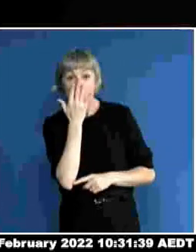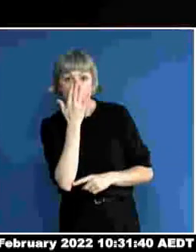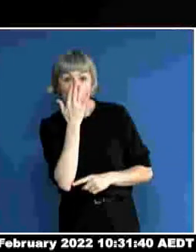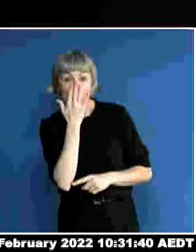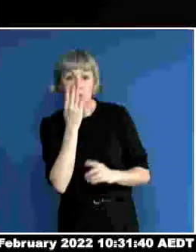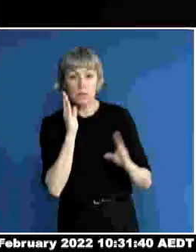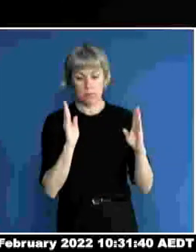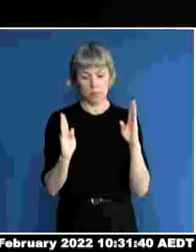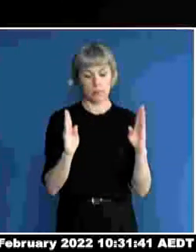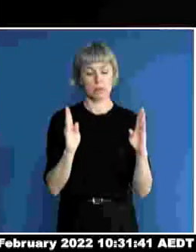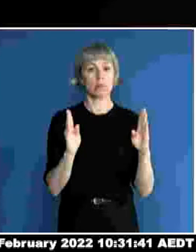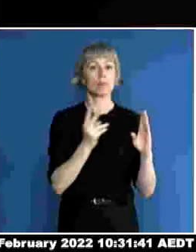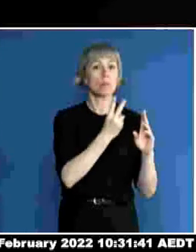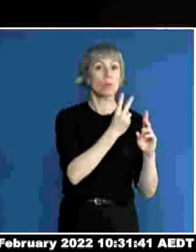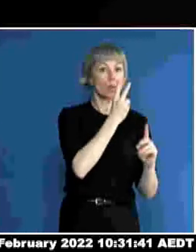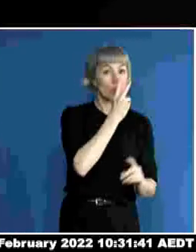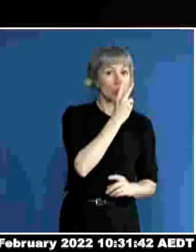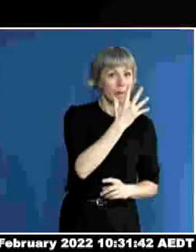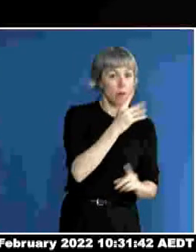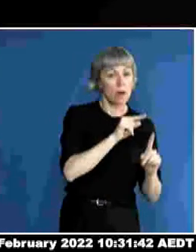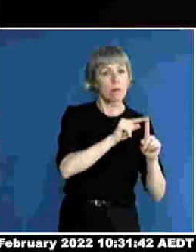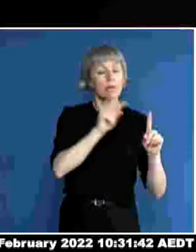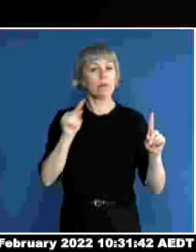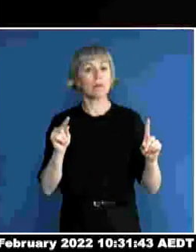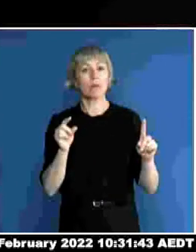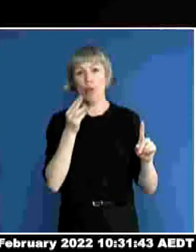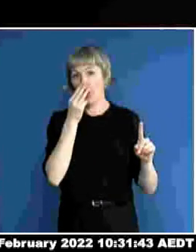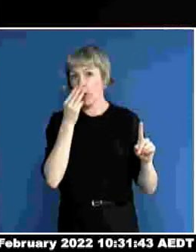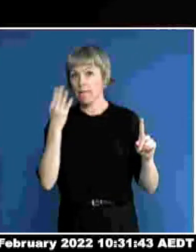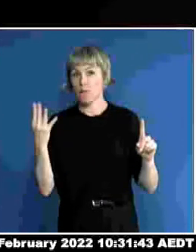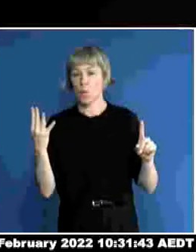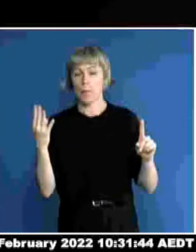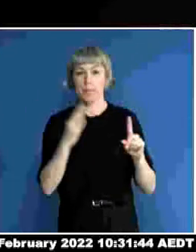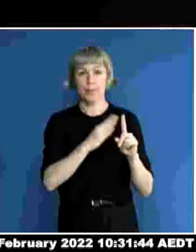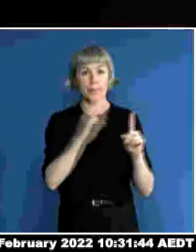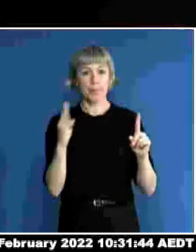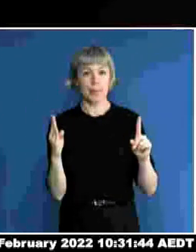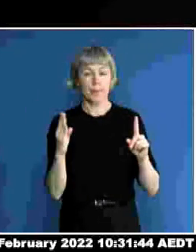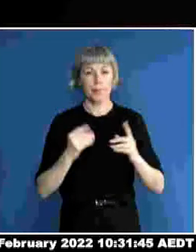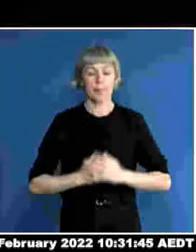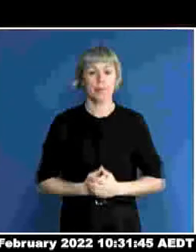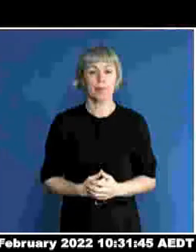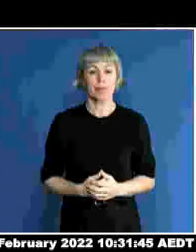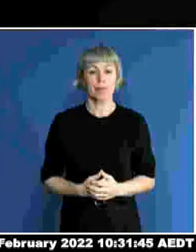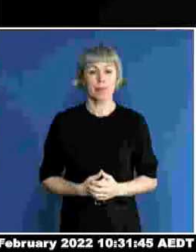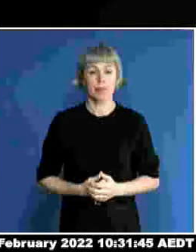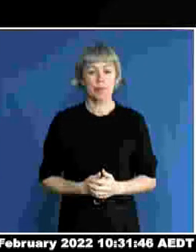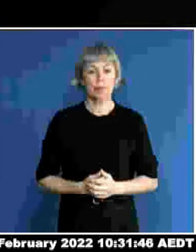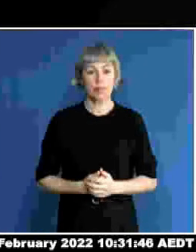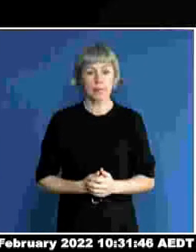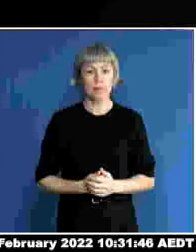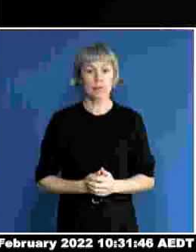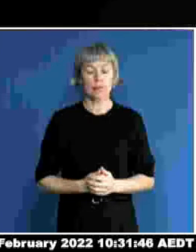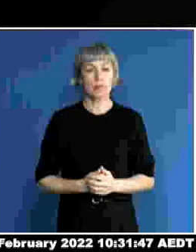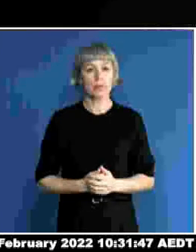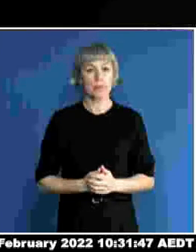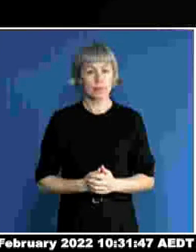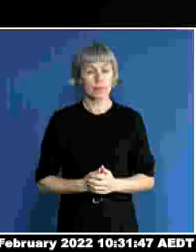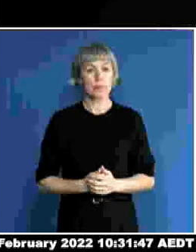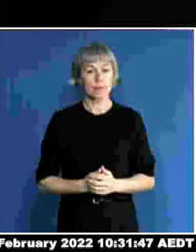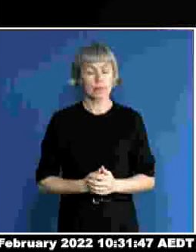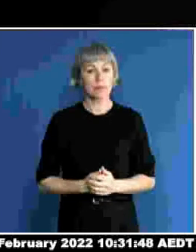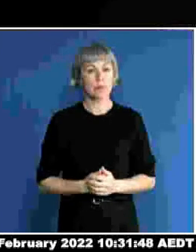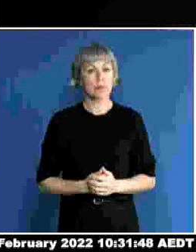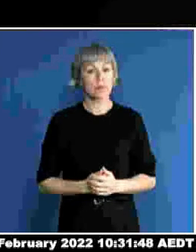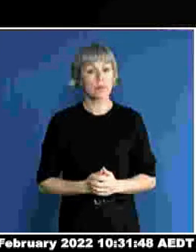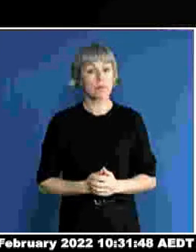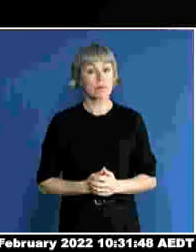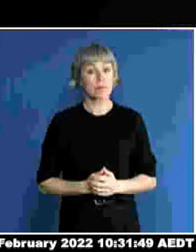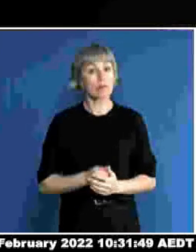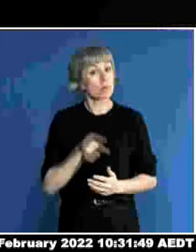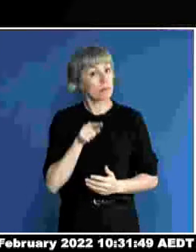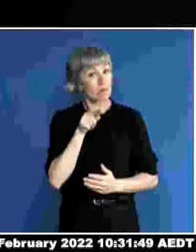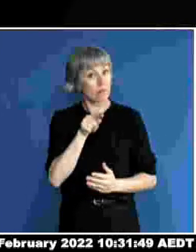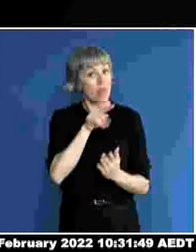34. This chart also tells you something about the job seeker cohort, in terms of